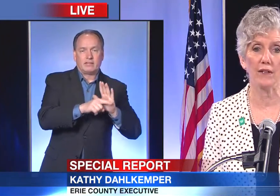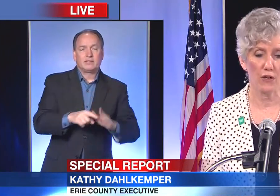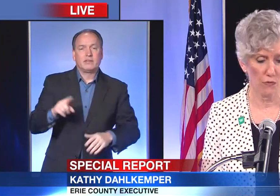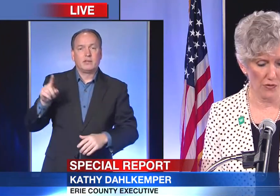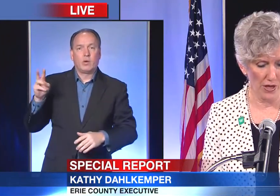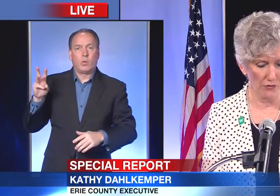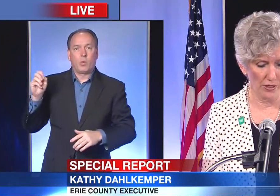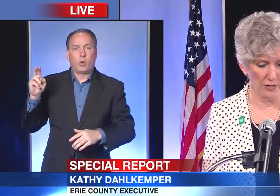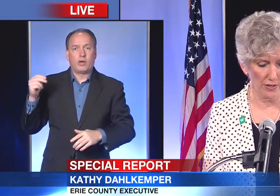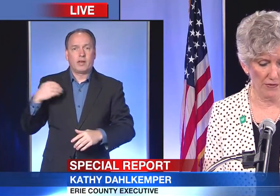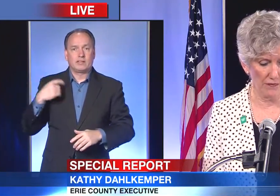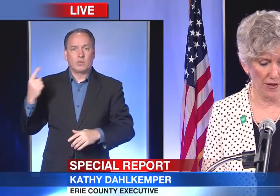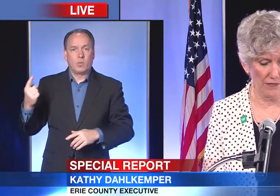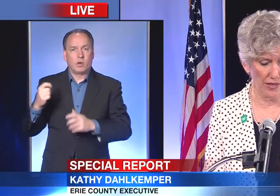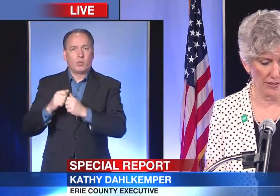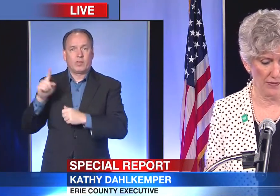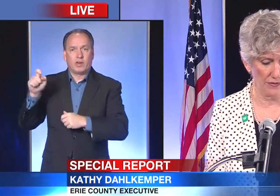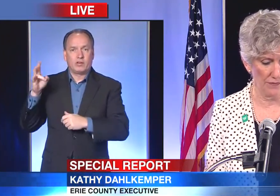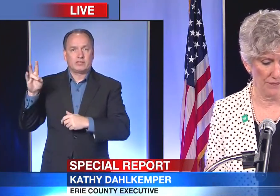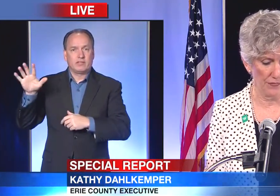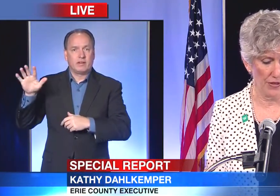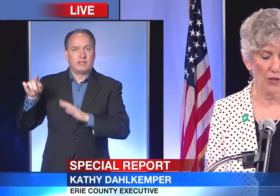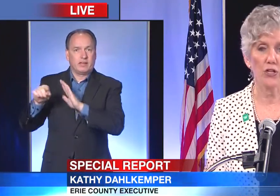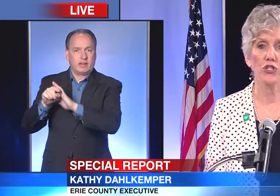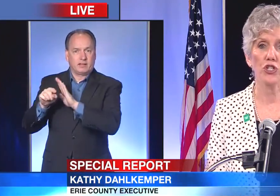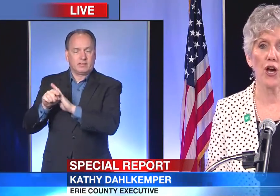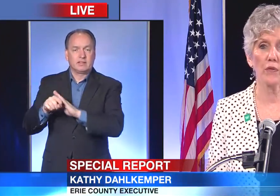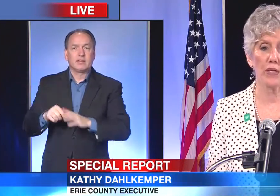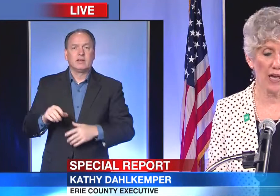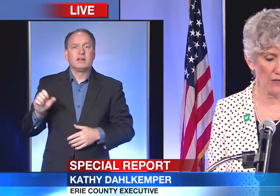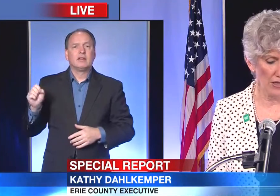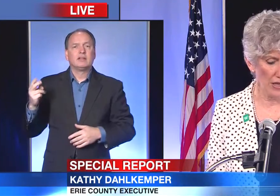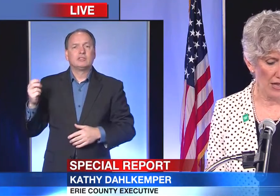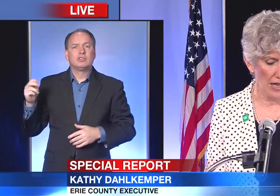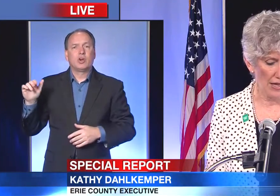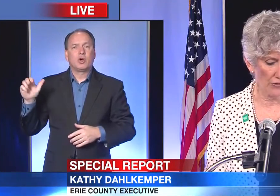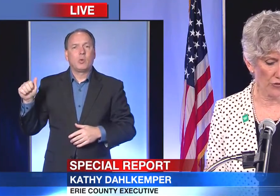POSITIVE CASES WITH 167 NEGATIVE.